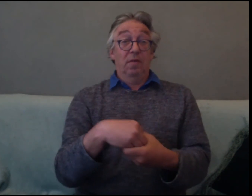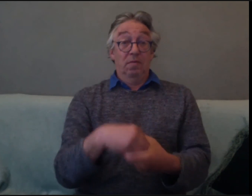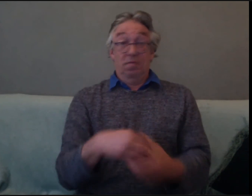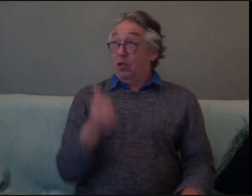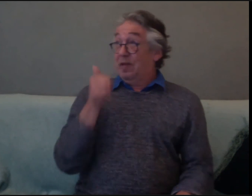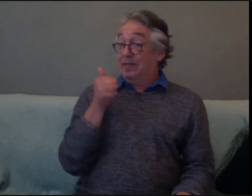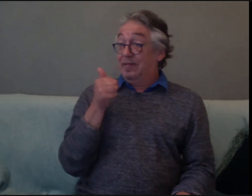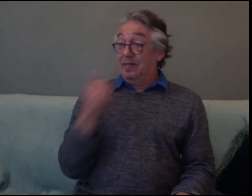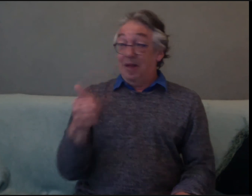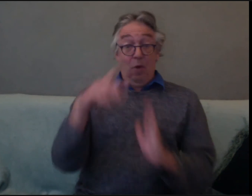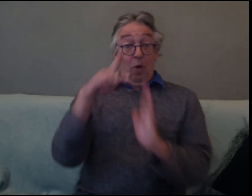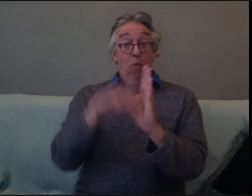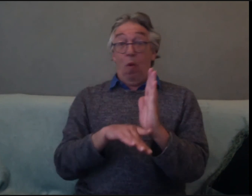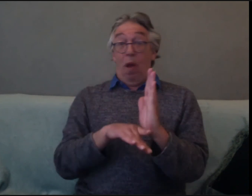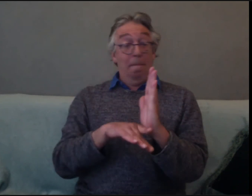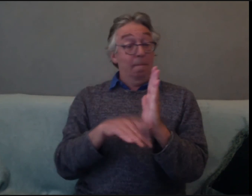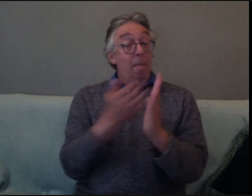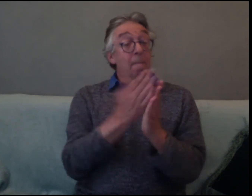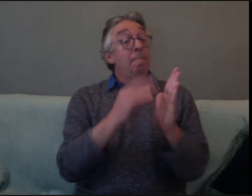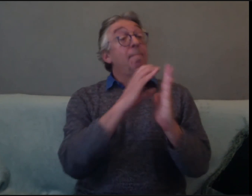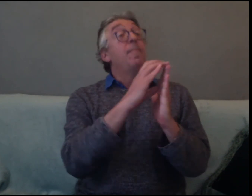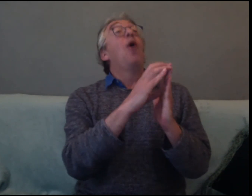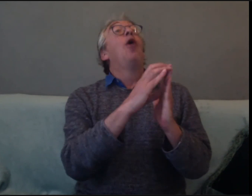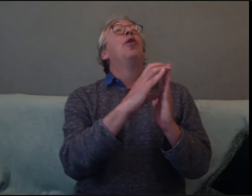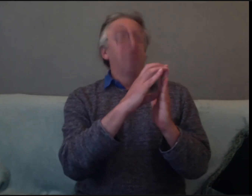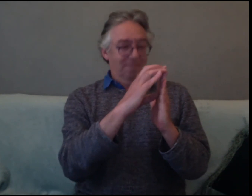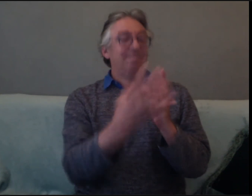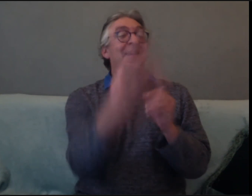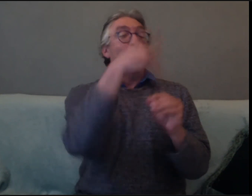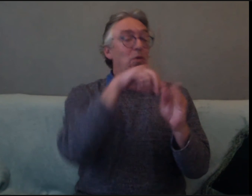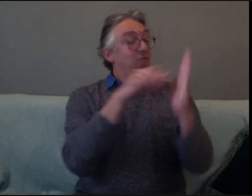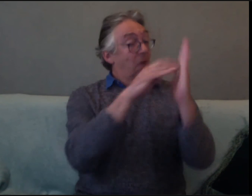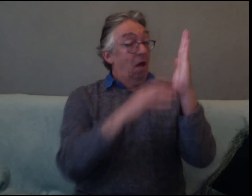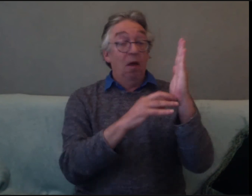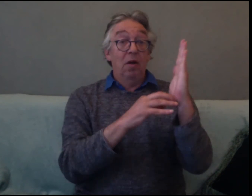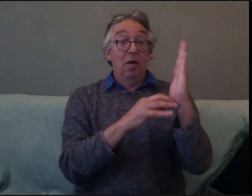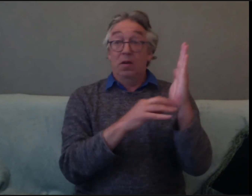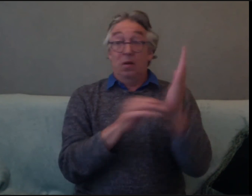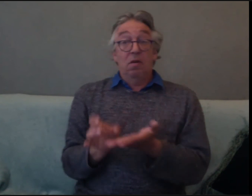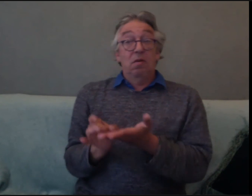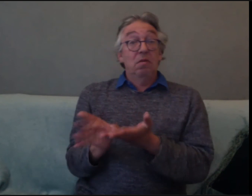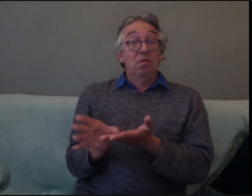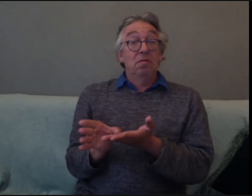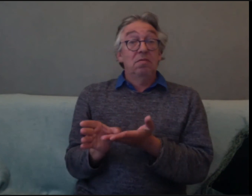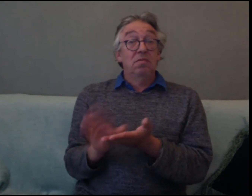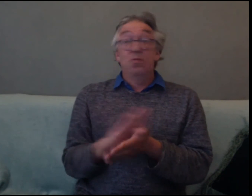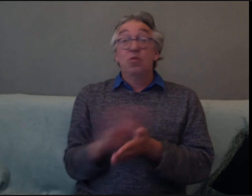of the programs are inclusive. So, I think this should be made as a general measure